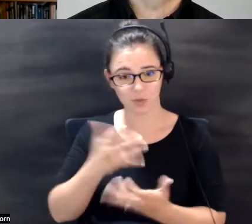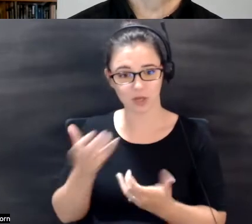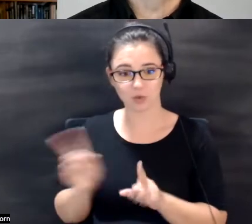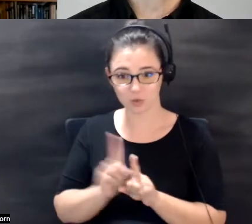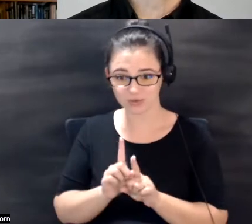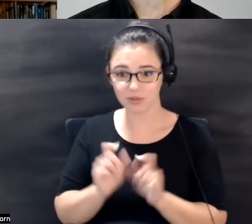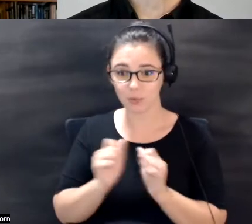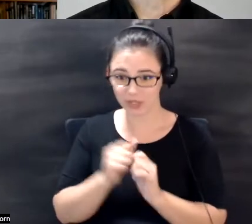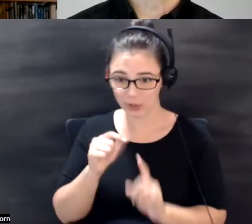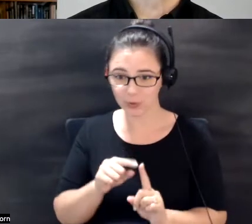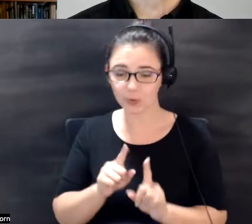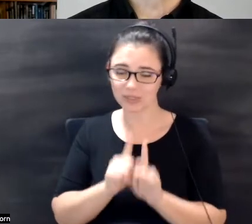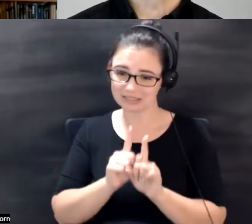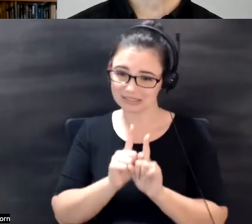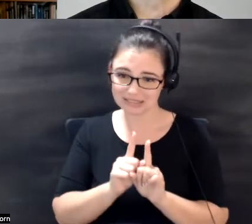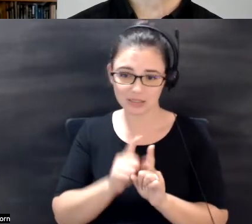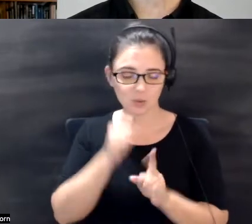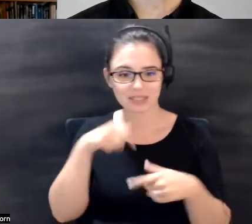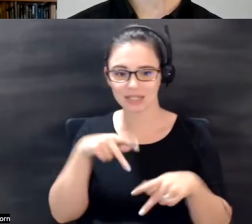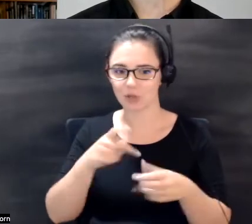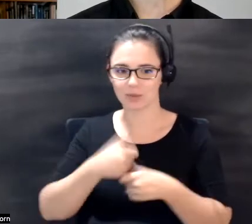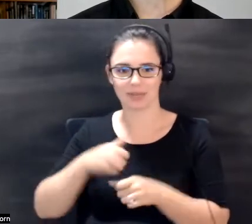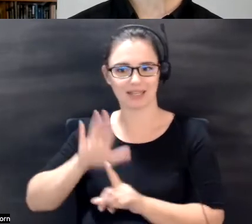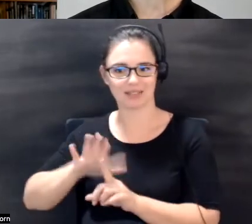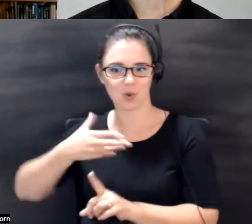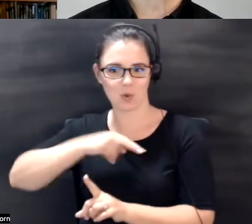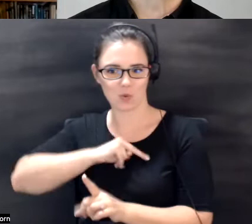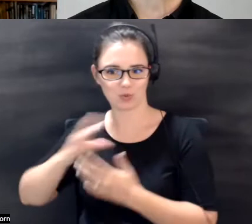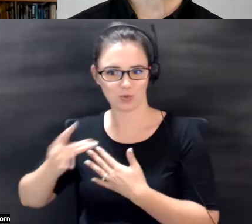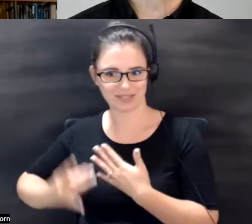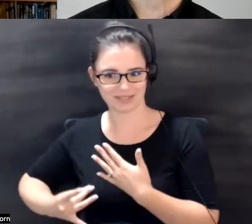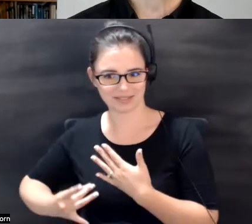And he wasn't allowed to make his own choices. But that's also a choice... Right. ... he